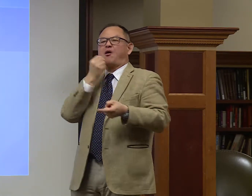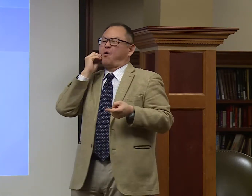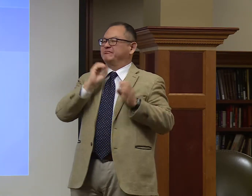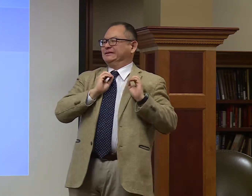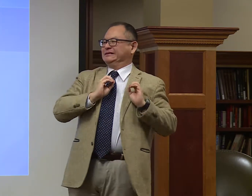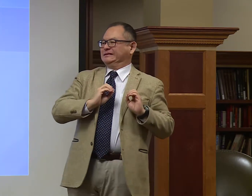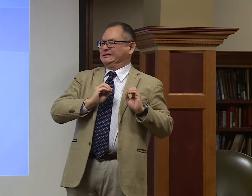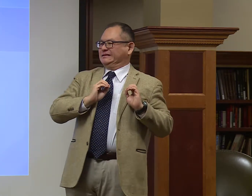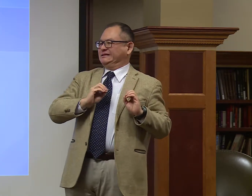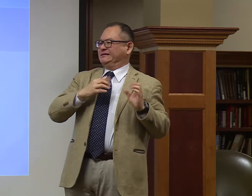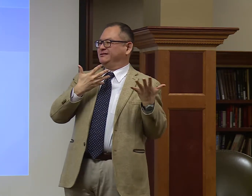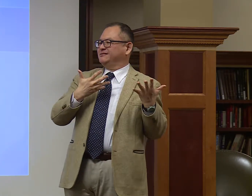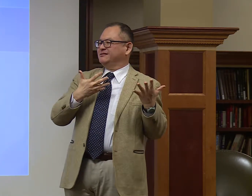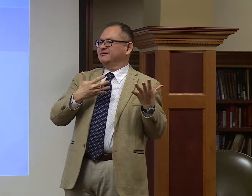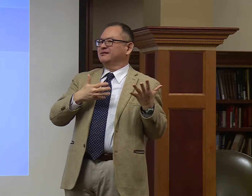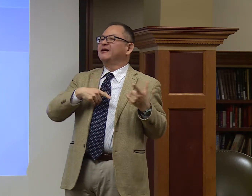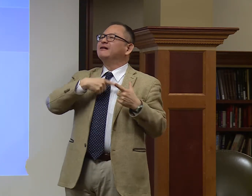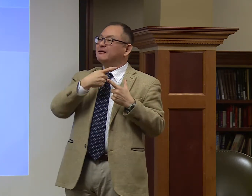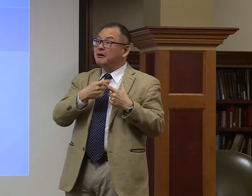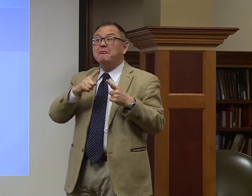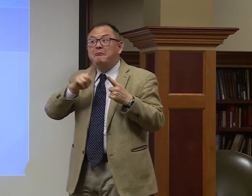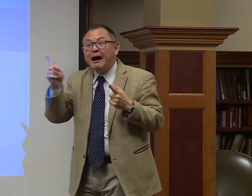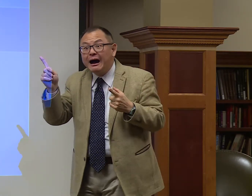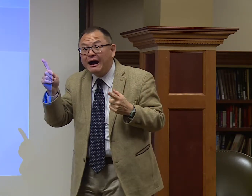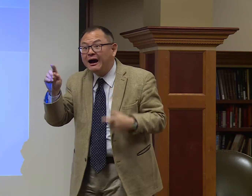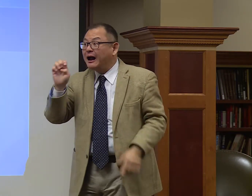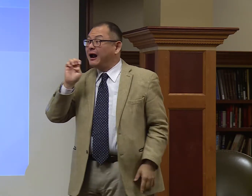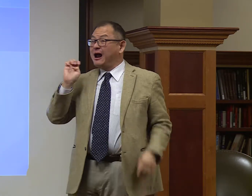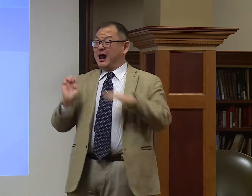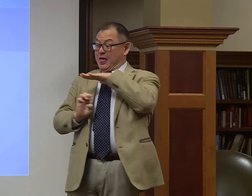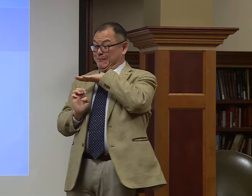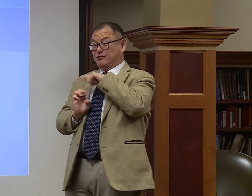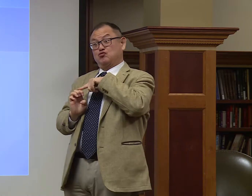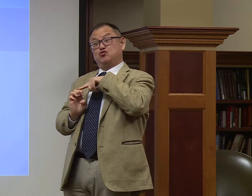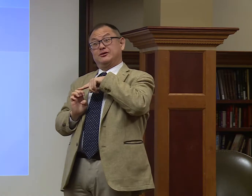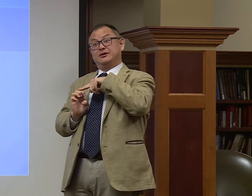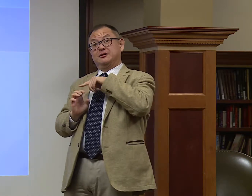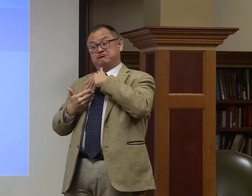and home-schooled me, beginning in elementary.